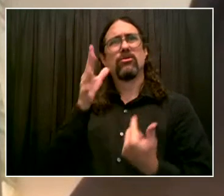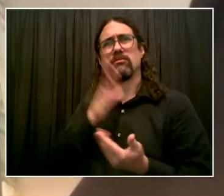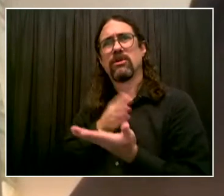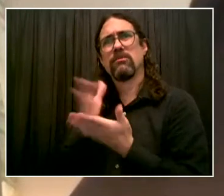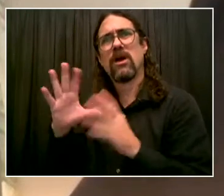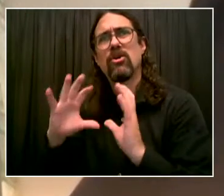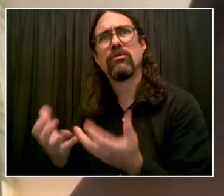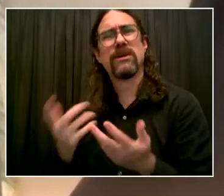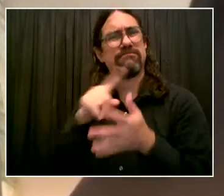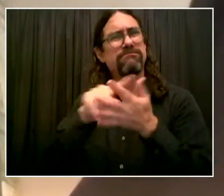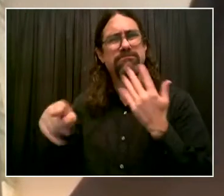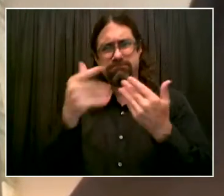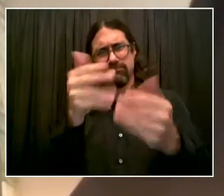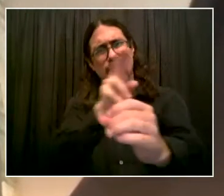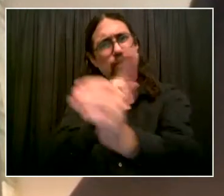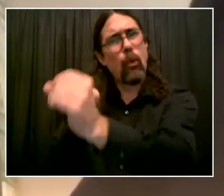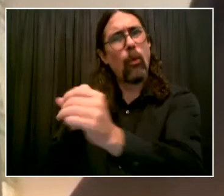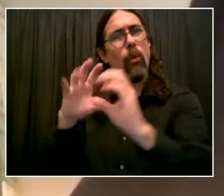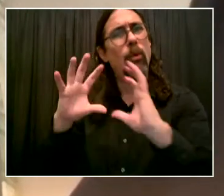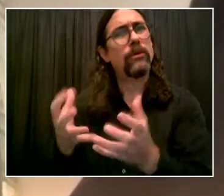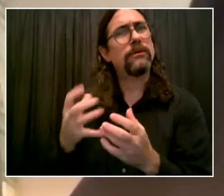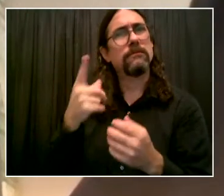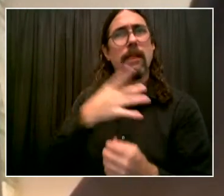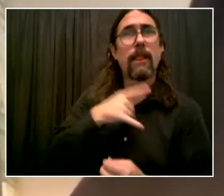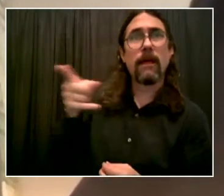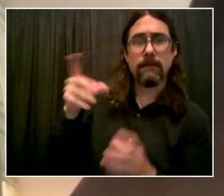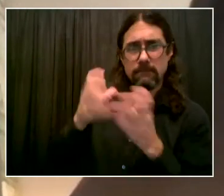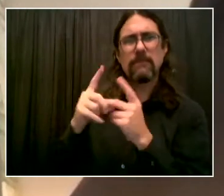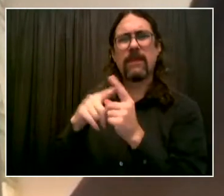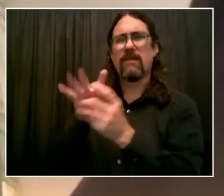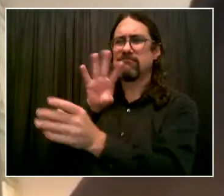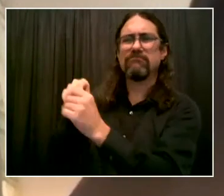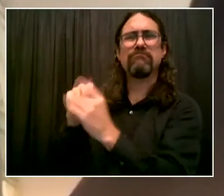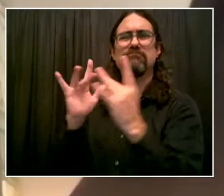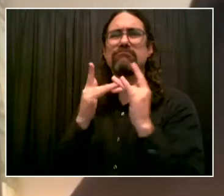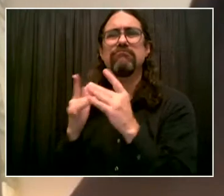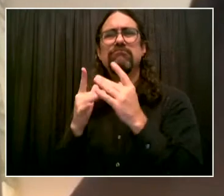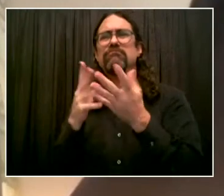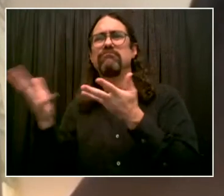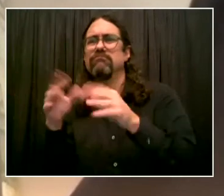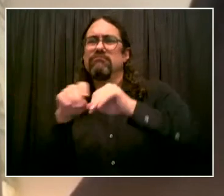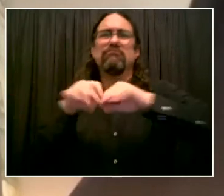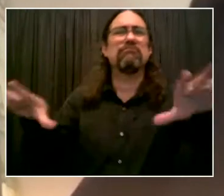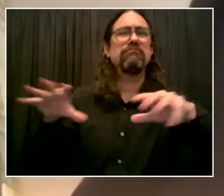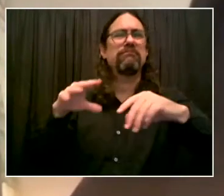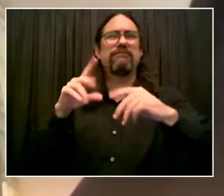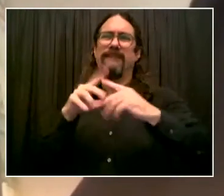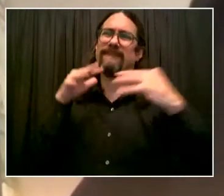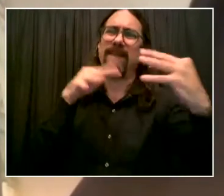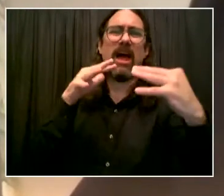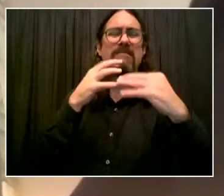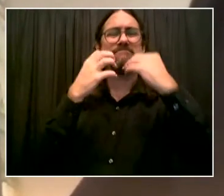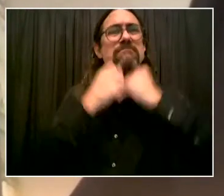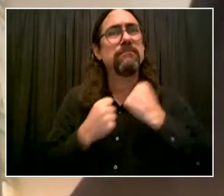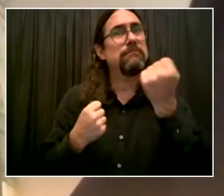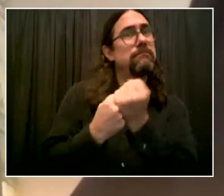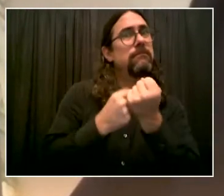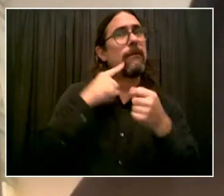NDA O TREACH OUT